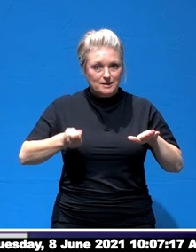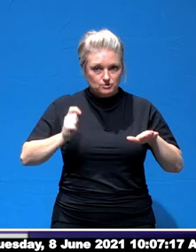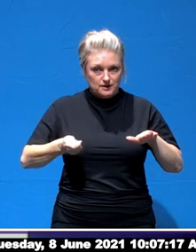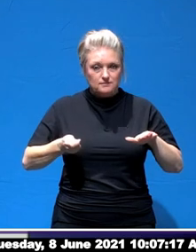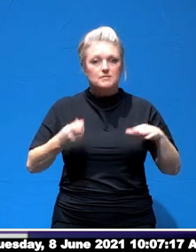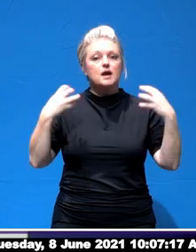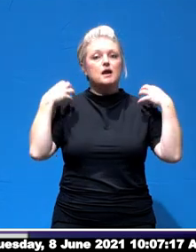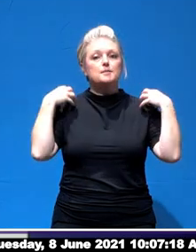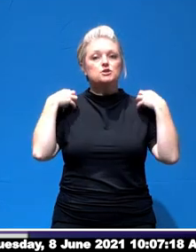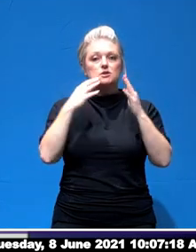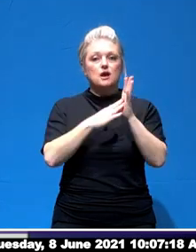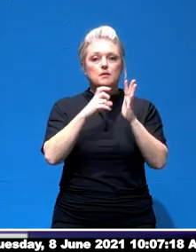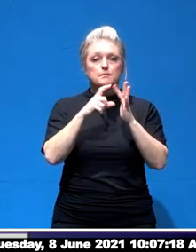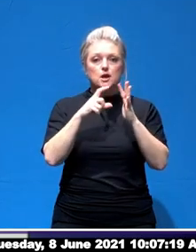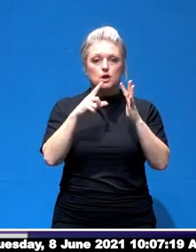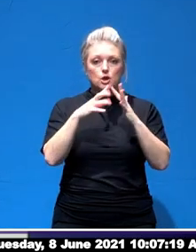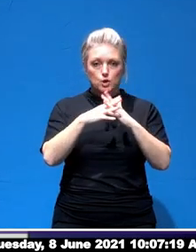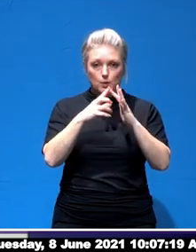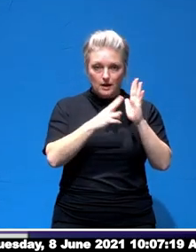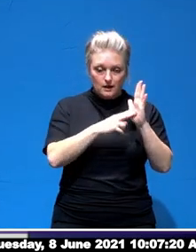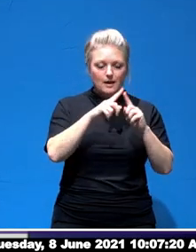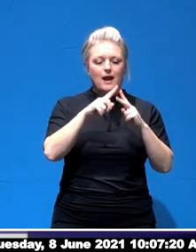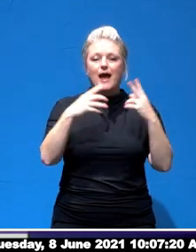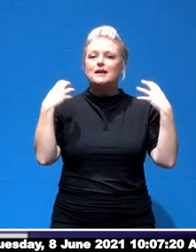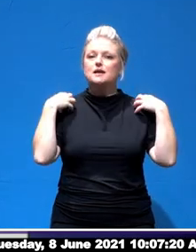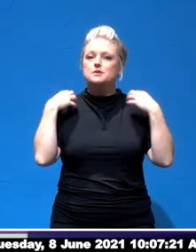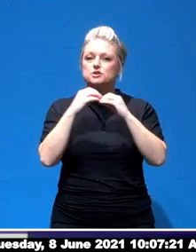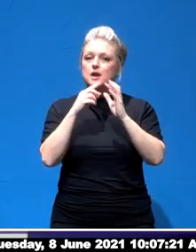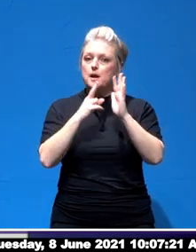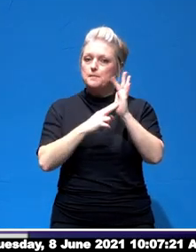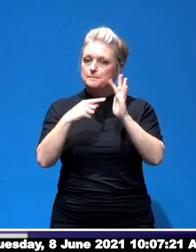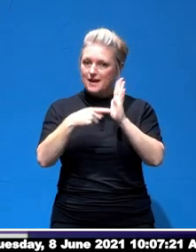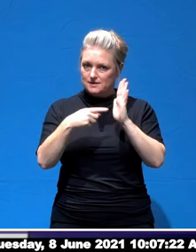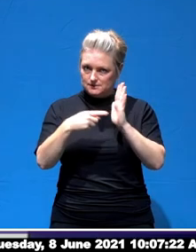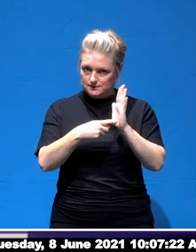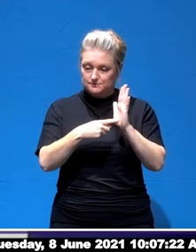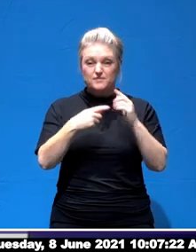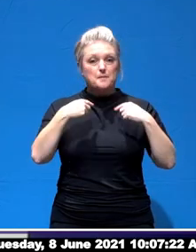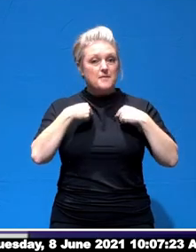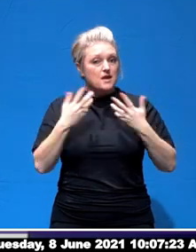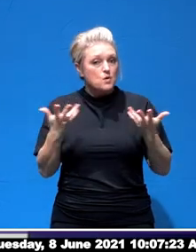and Commissioner Bennett, and I am remote from Sydney, so I'm in Sydney.